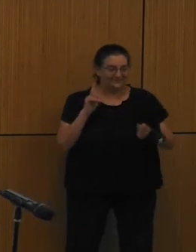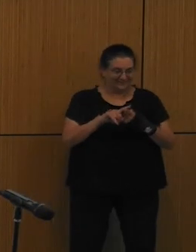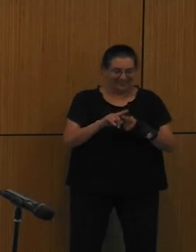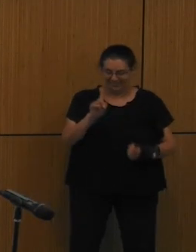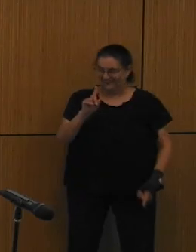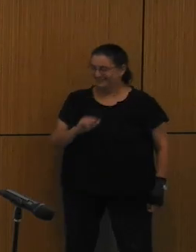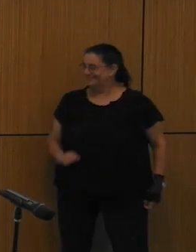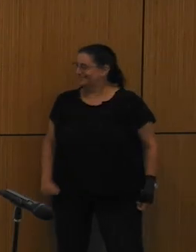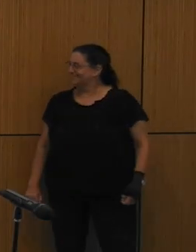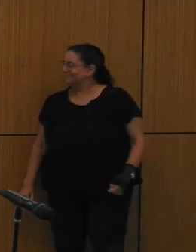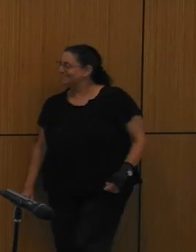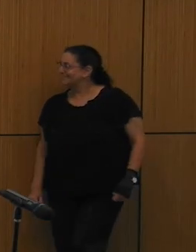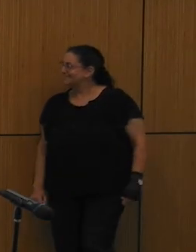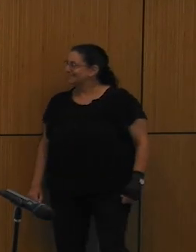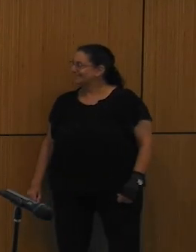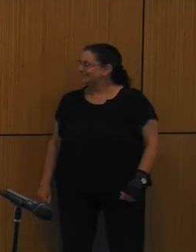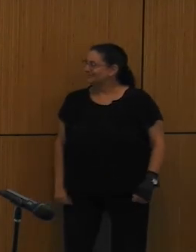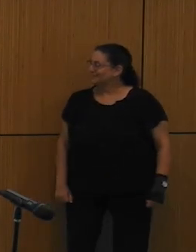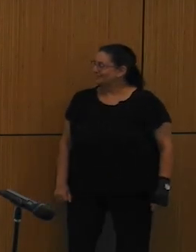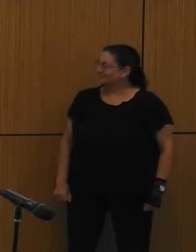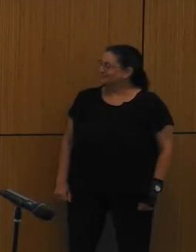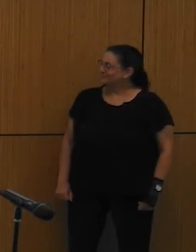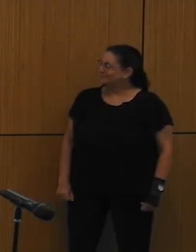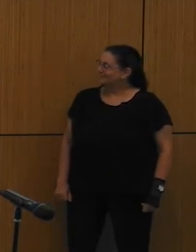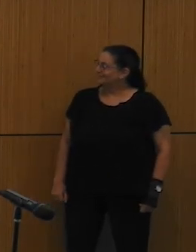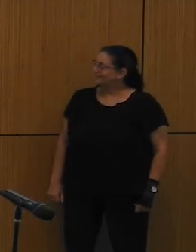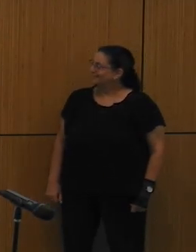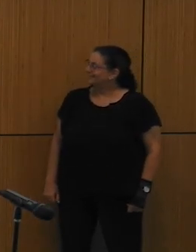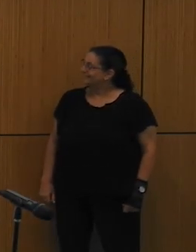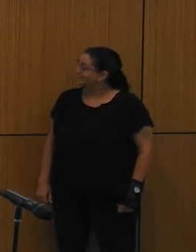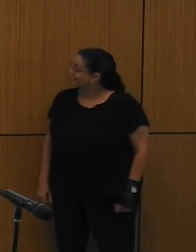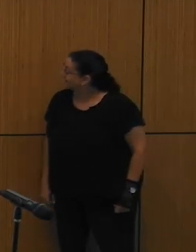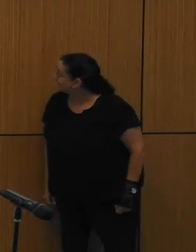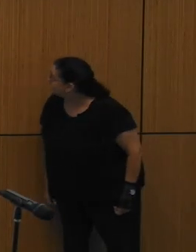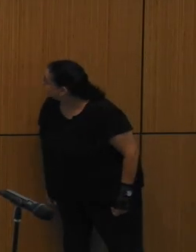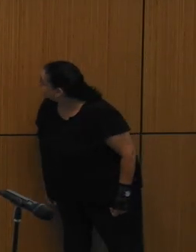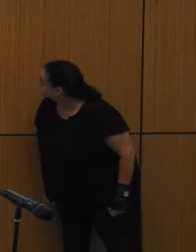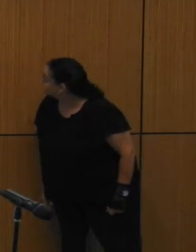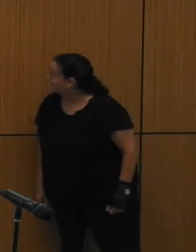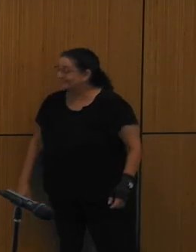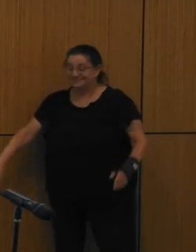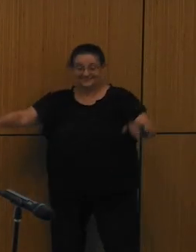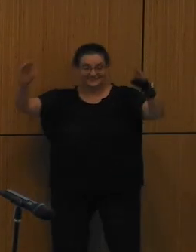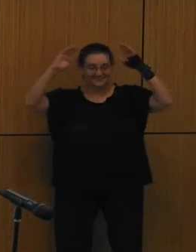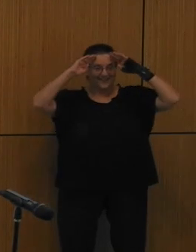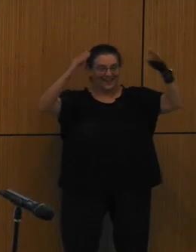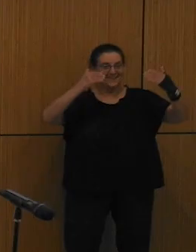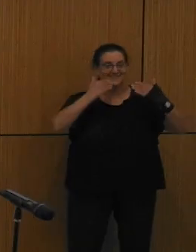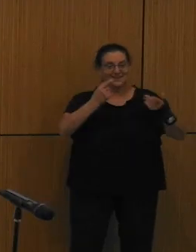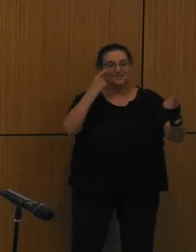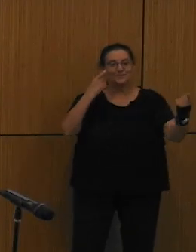Nope. That's why I'm okay. I know what it is. I know this is good. Hi. Thank you all so much.